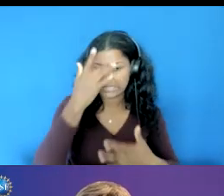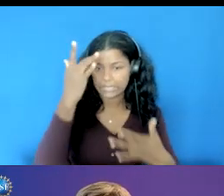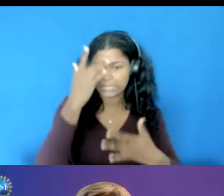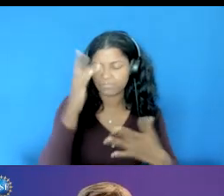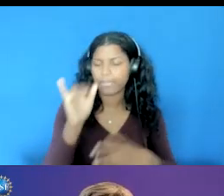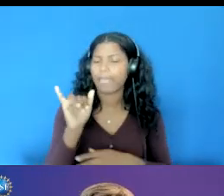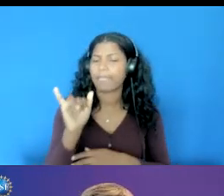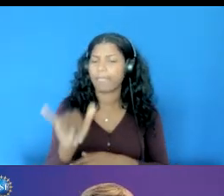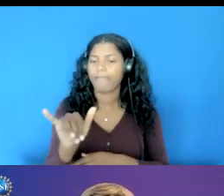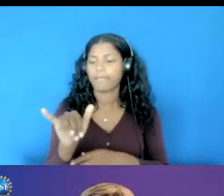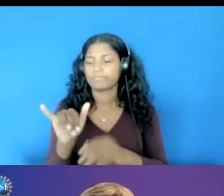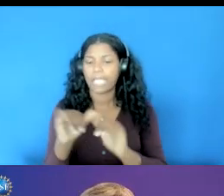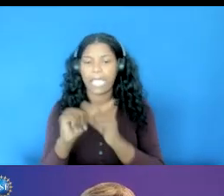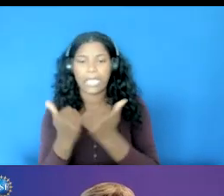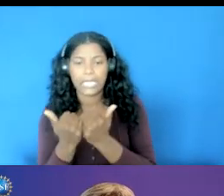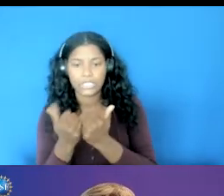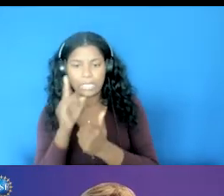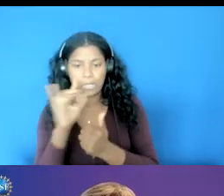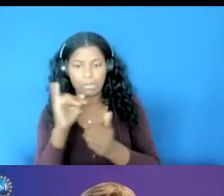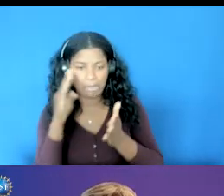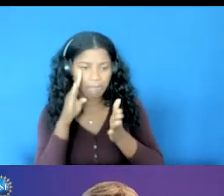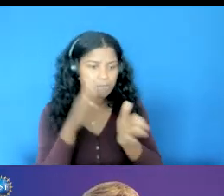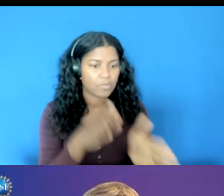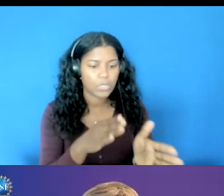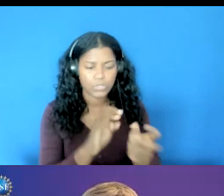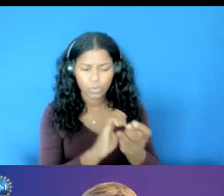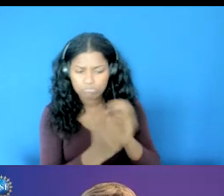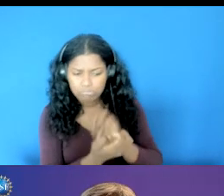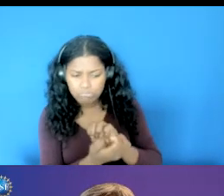to support research into ecological, evolutionary and social drivers,